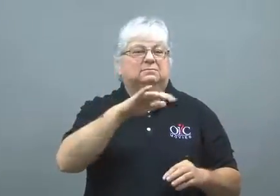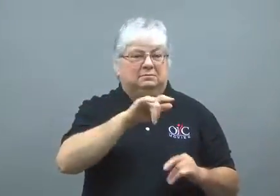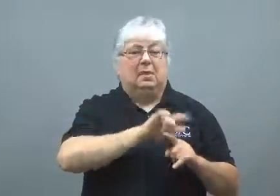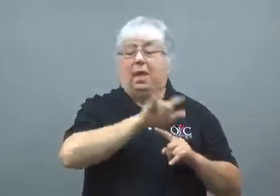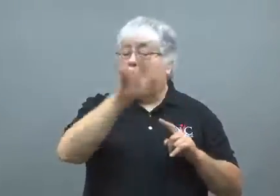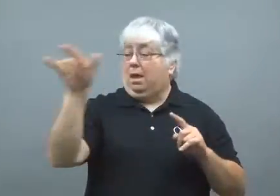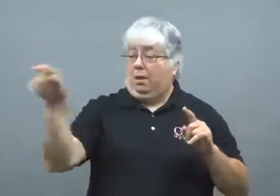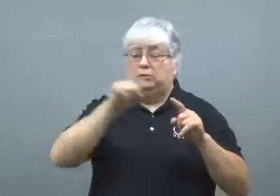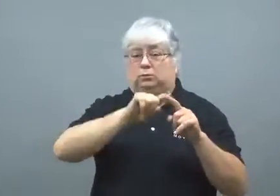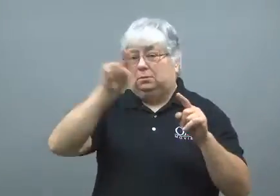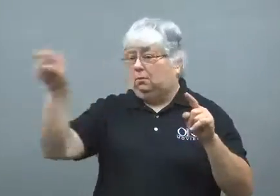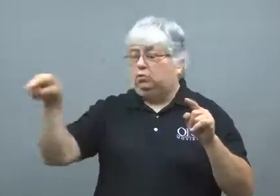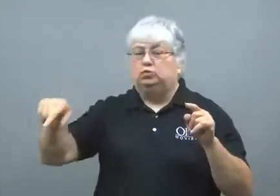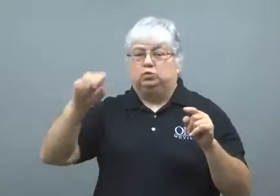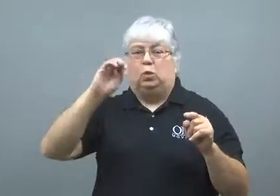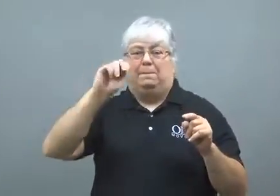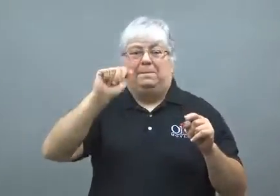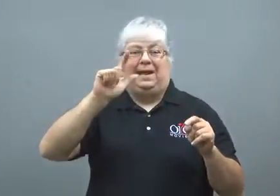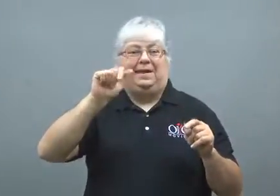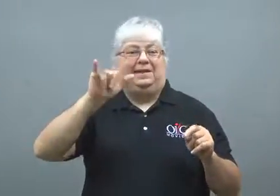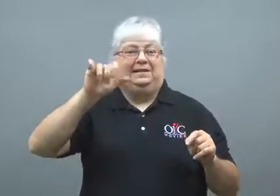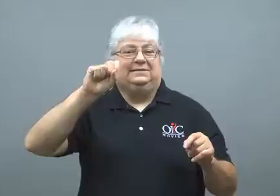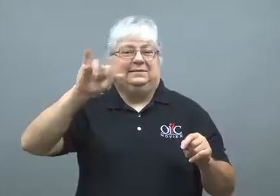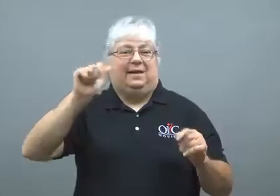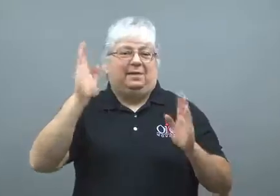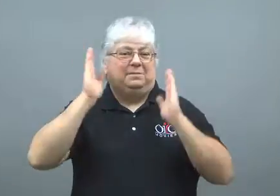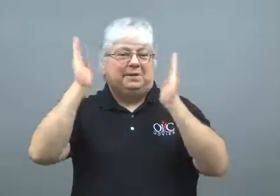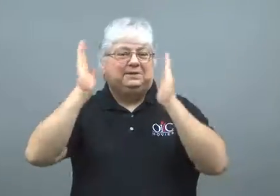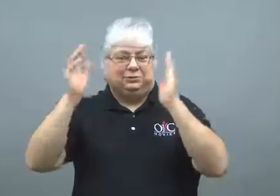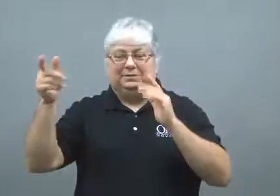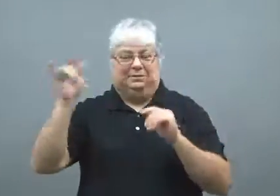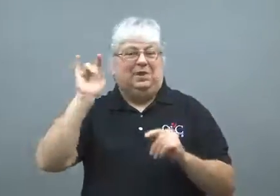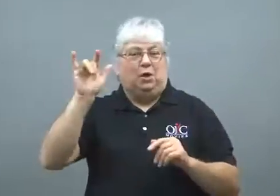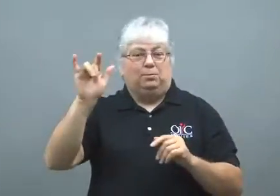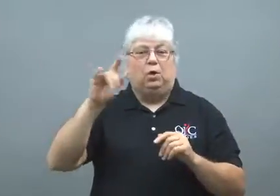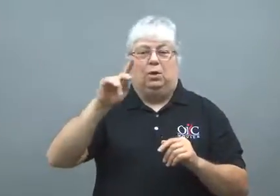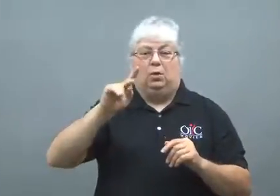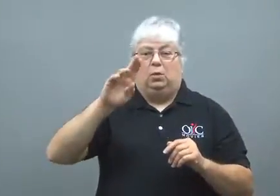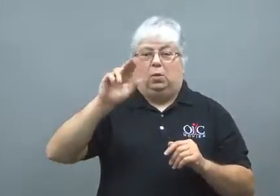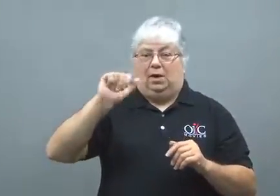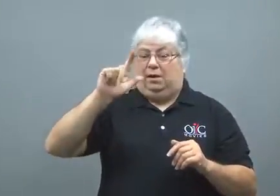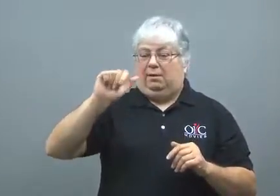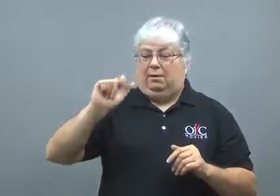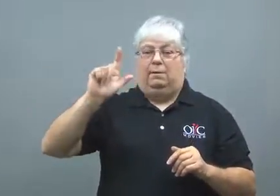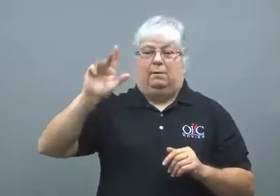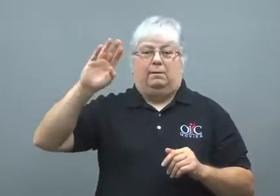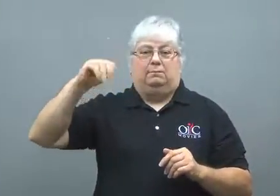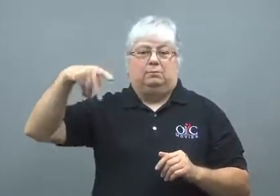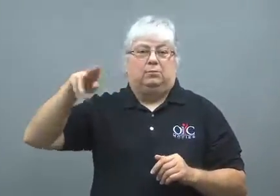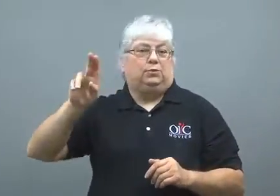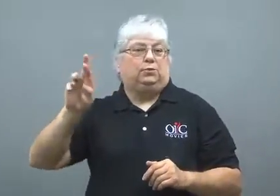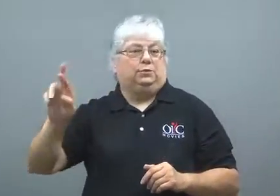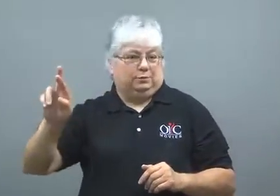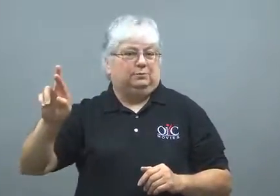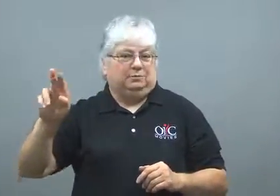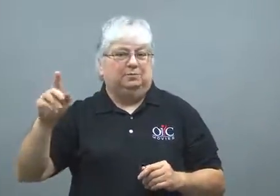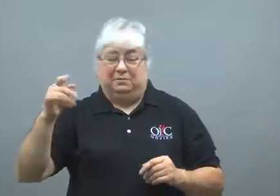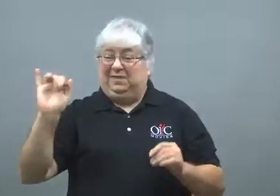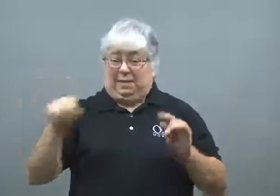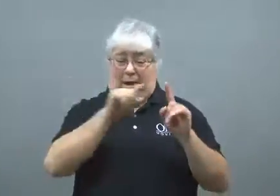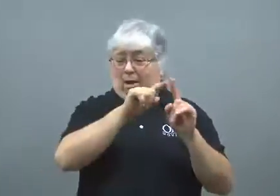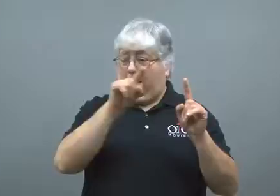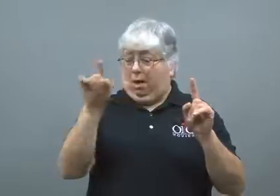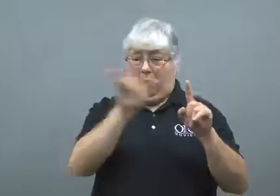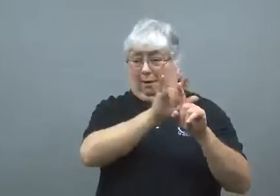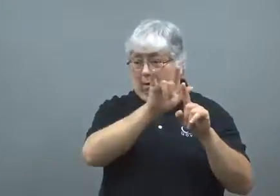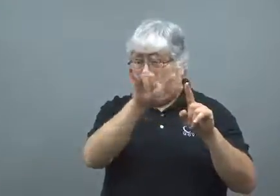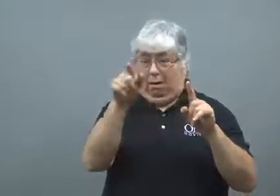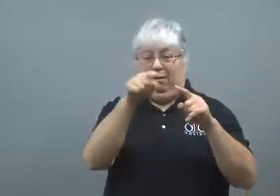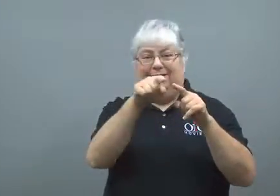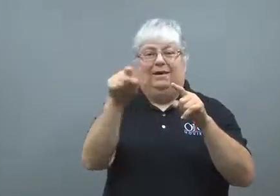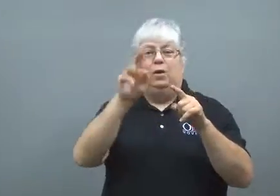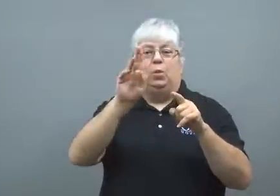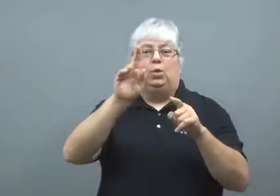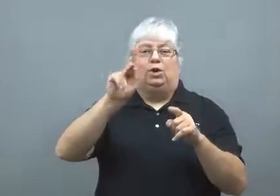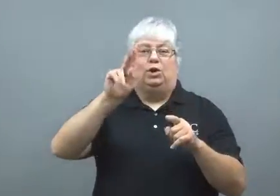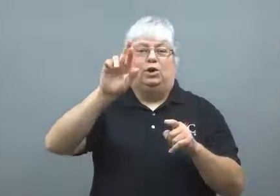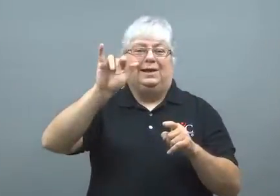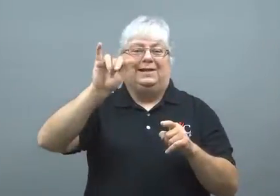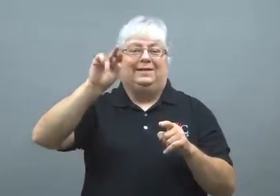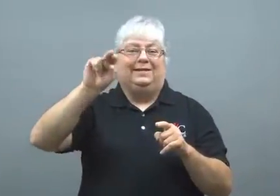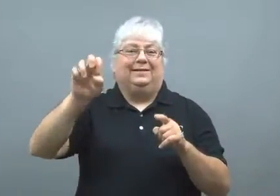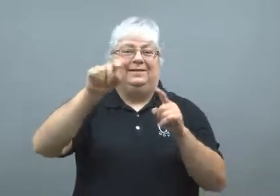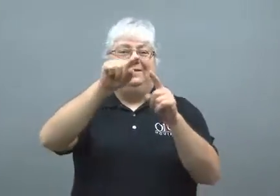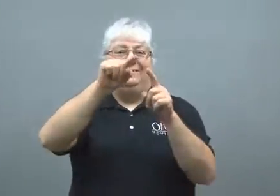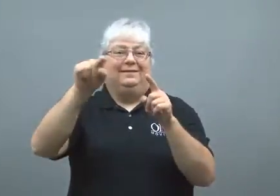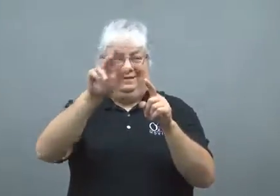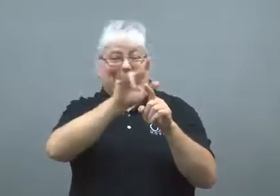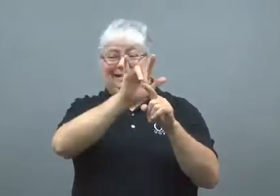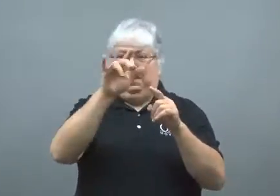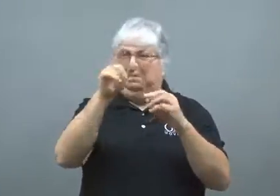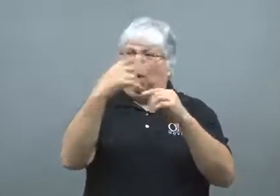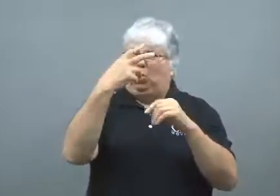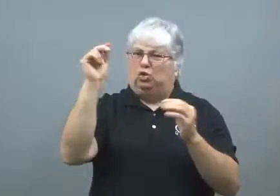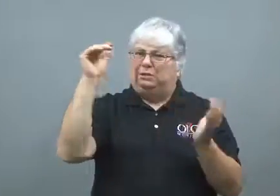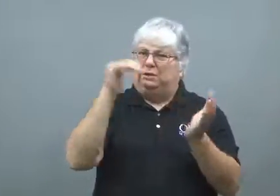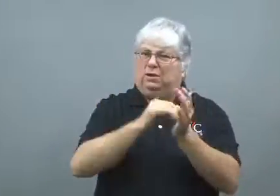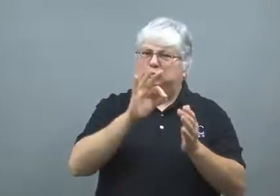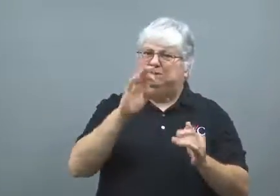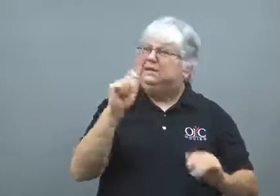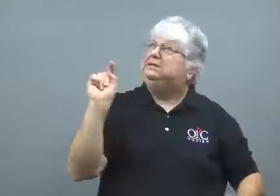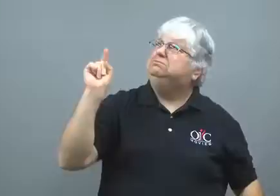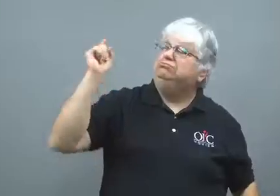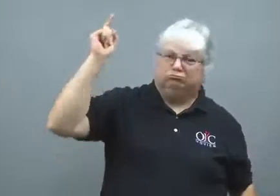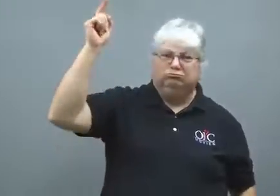to the Kuala Lumpur airport in Malaysia.